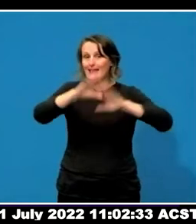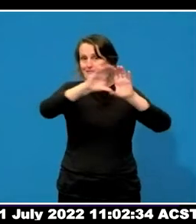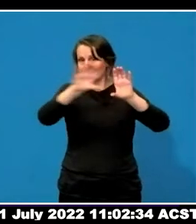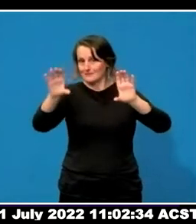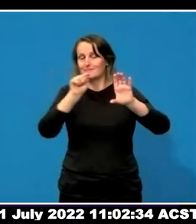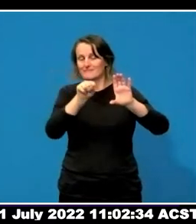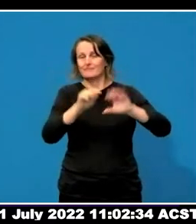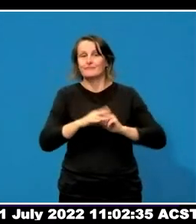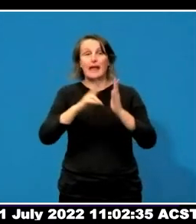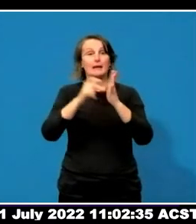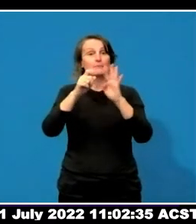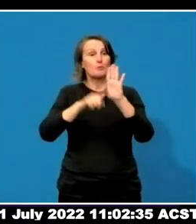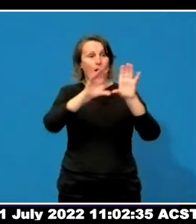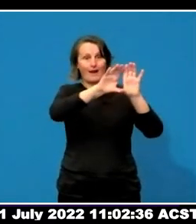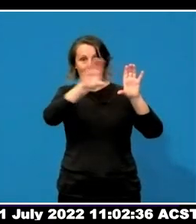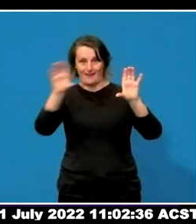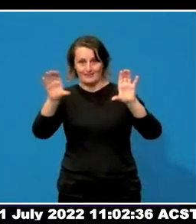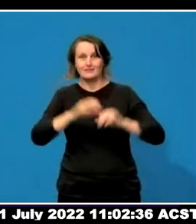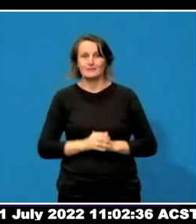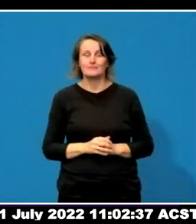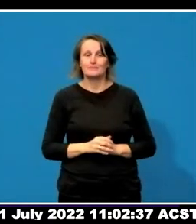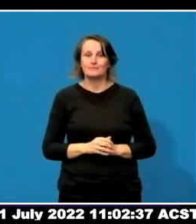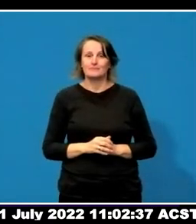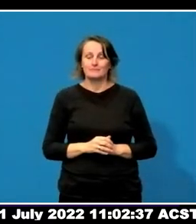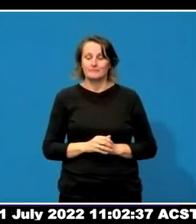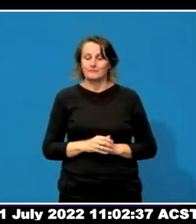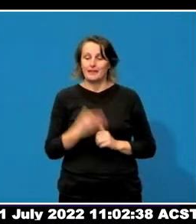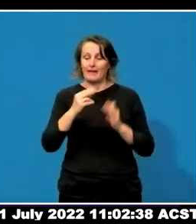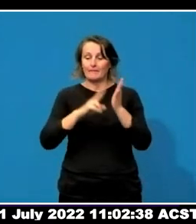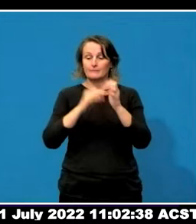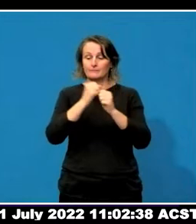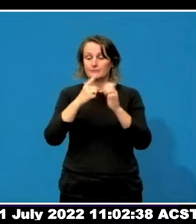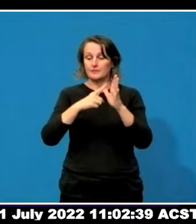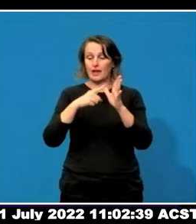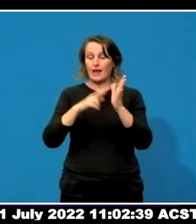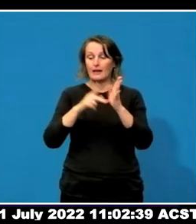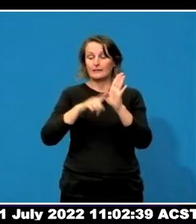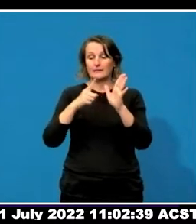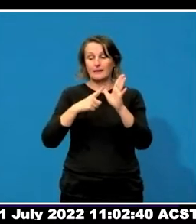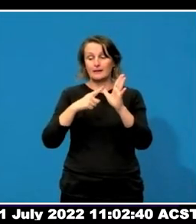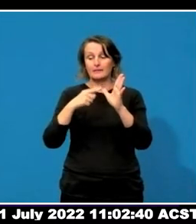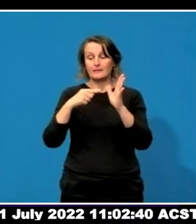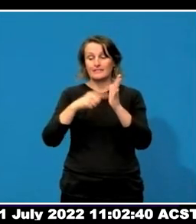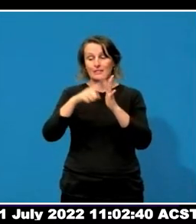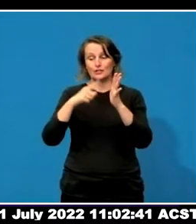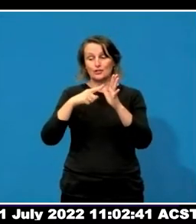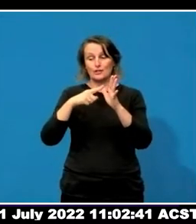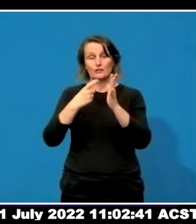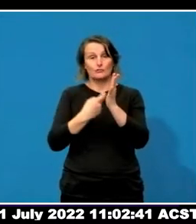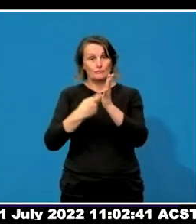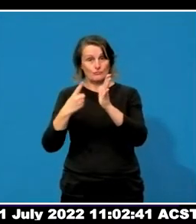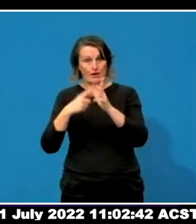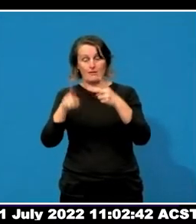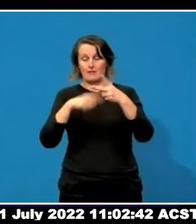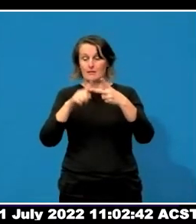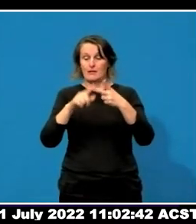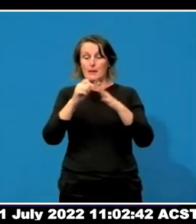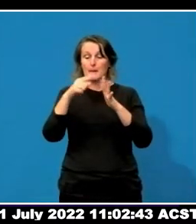NPY stands for Ngaanyatjarra, Pitjantjatjara and Yankunytjatjara, which are three of the